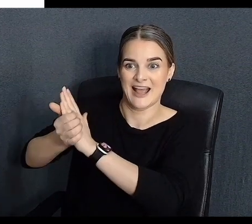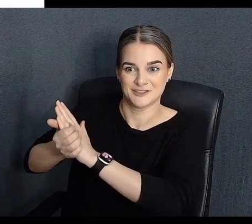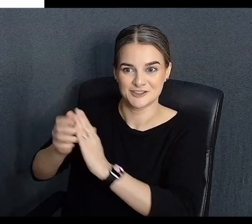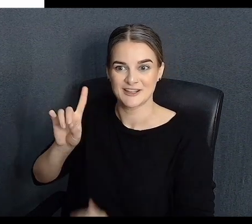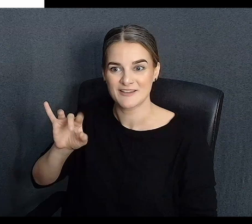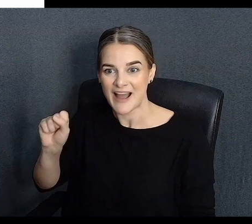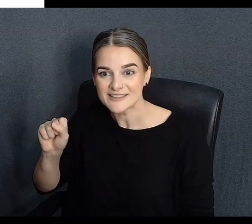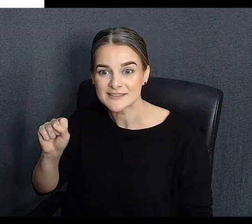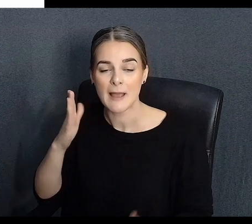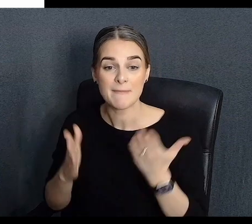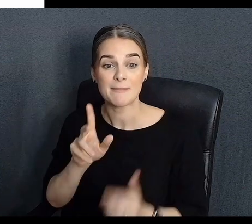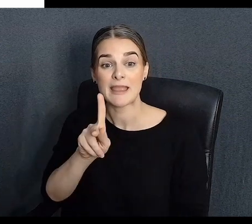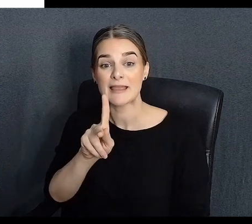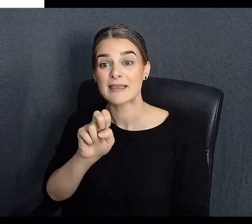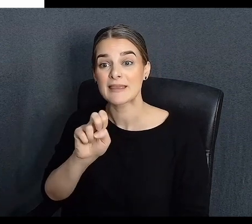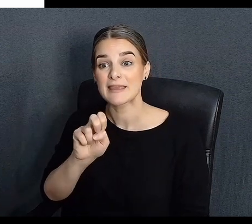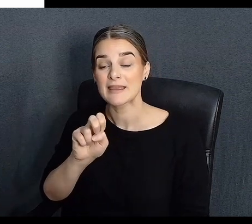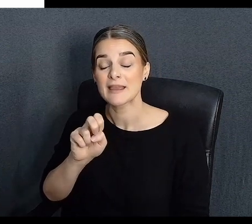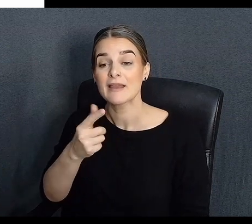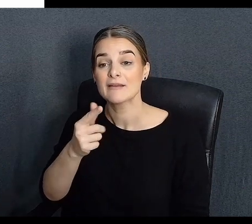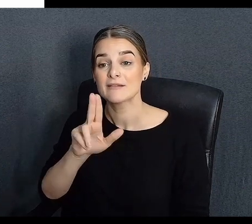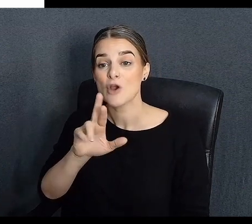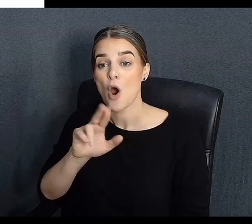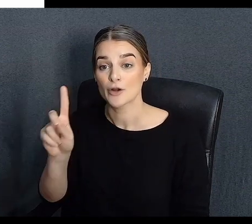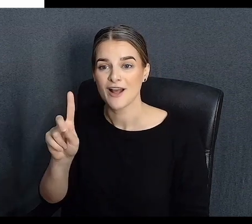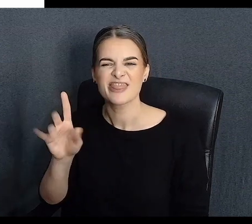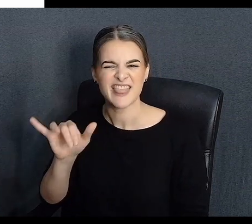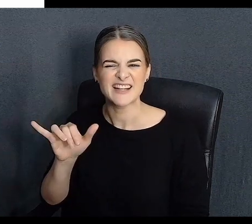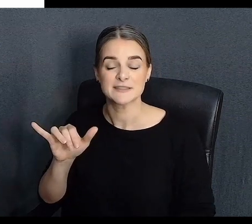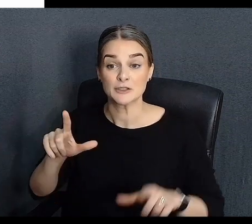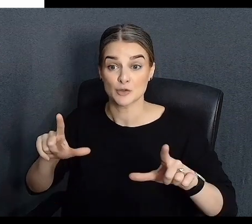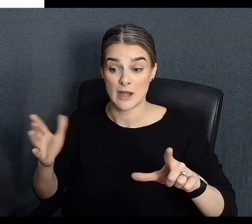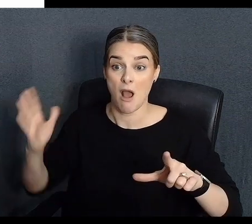So that's a screen overlay that can act like a bumper on the surface of a device